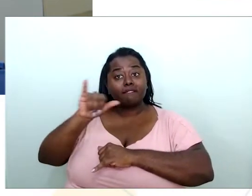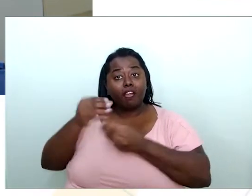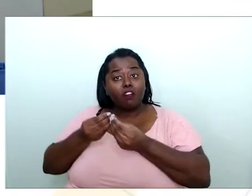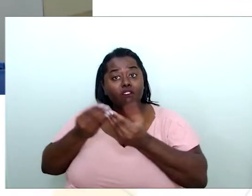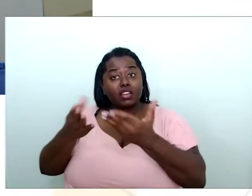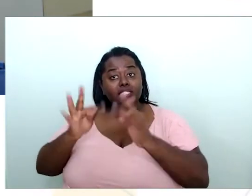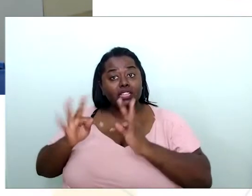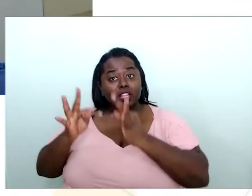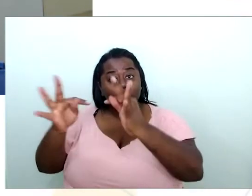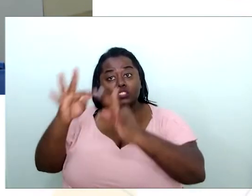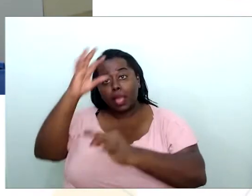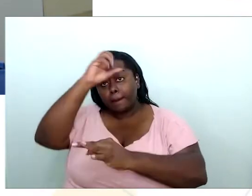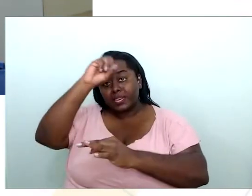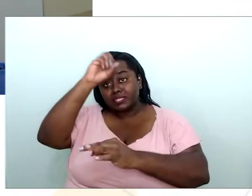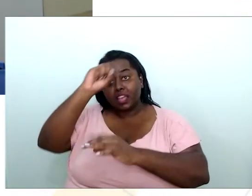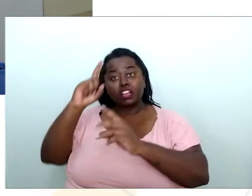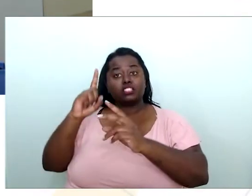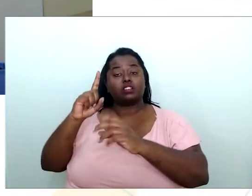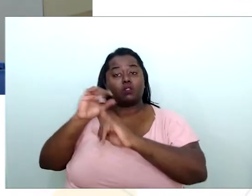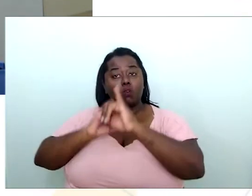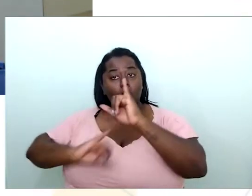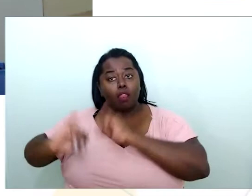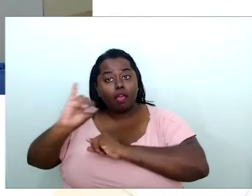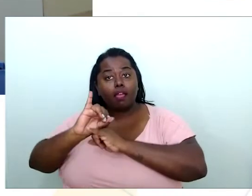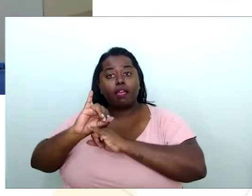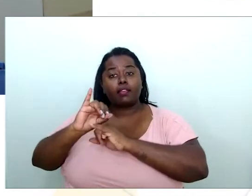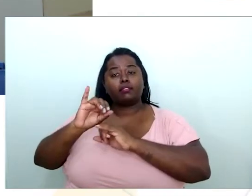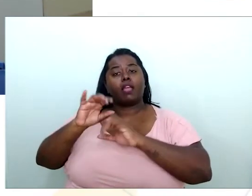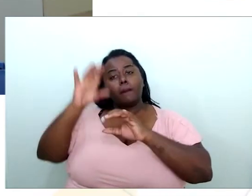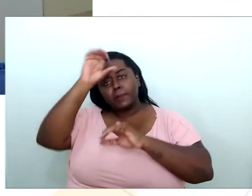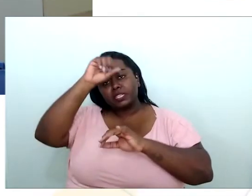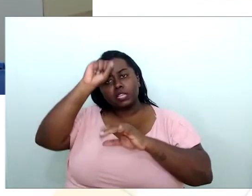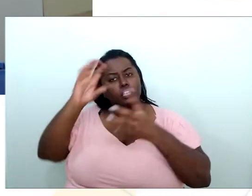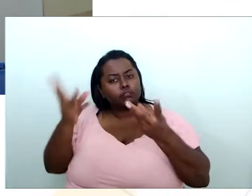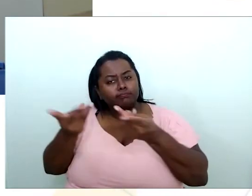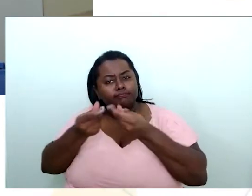enhanced learning, if we are promising technology enhanced learning, is it's